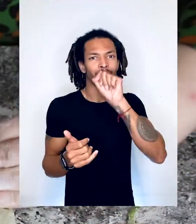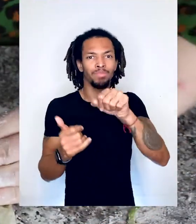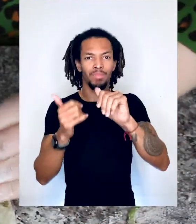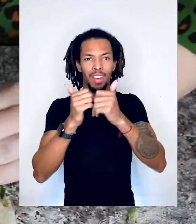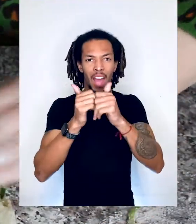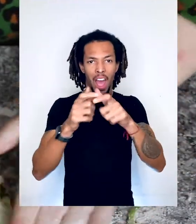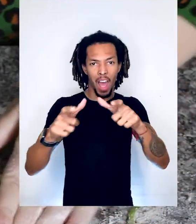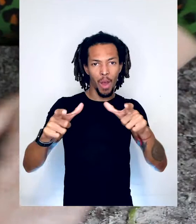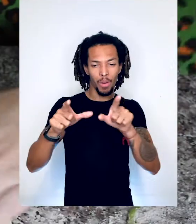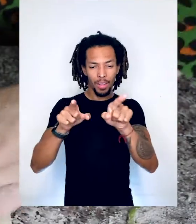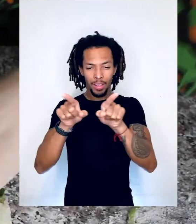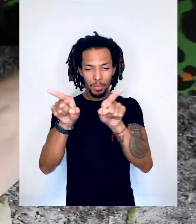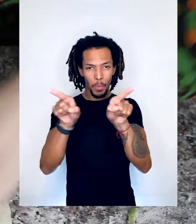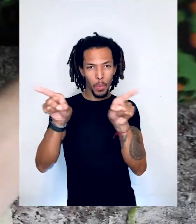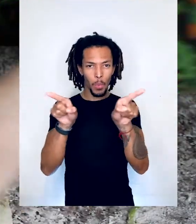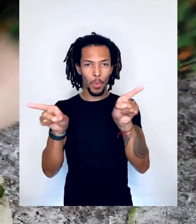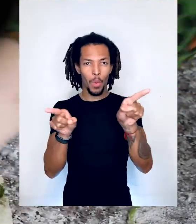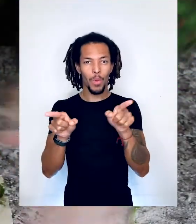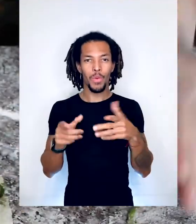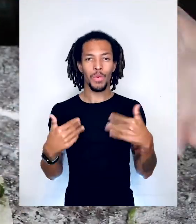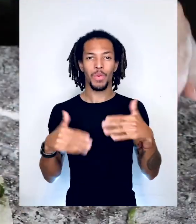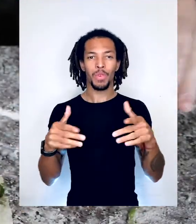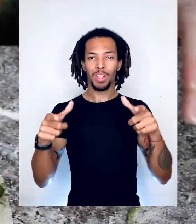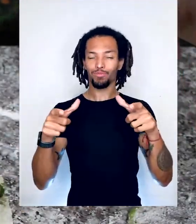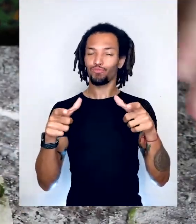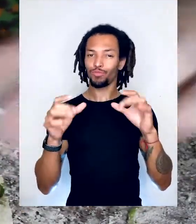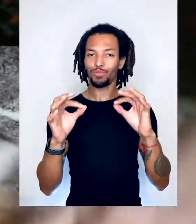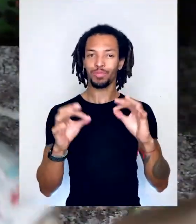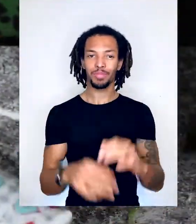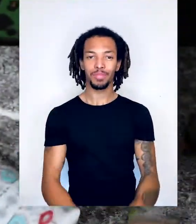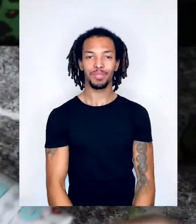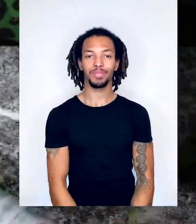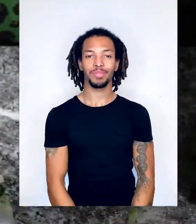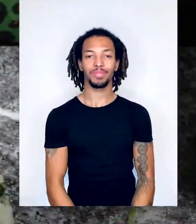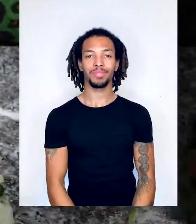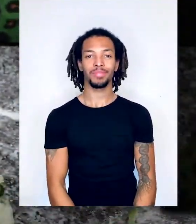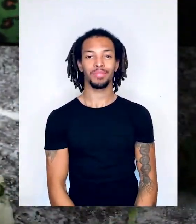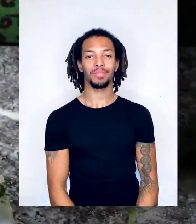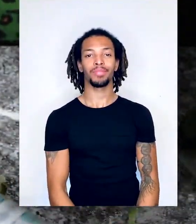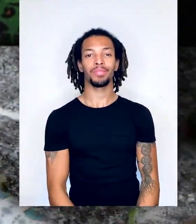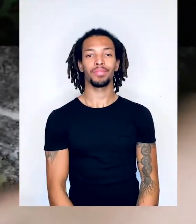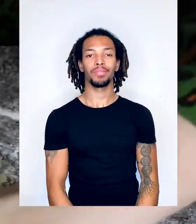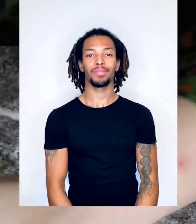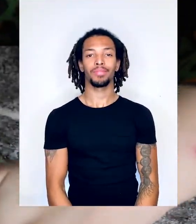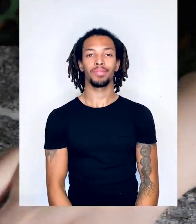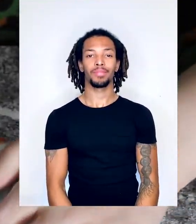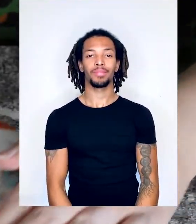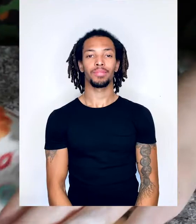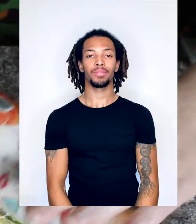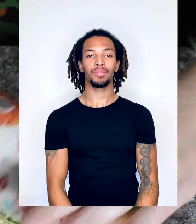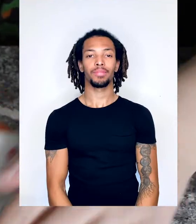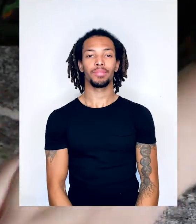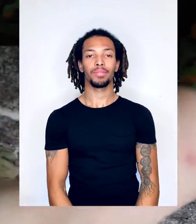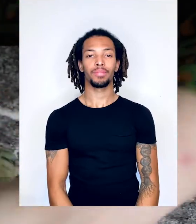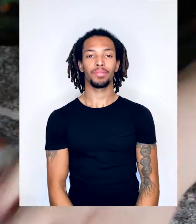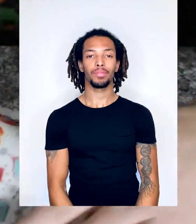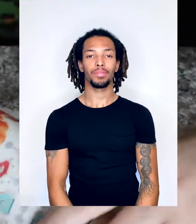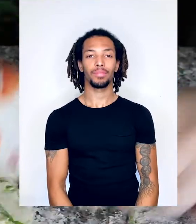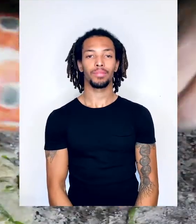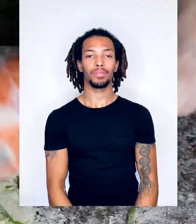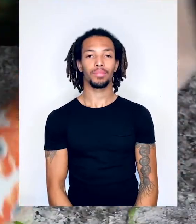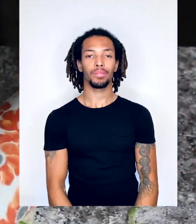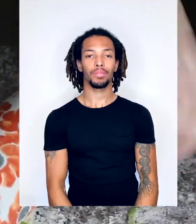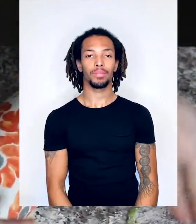leaves are sort of poking through this dough.